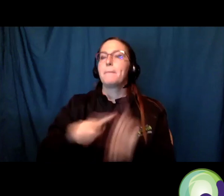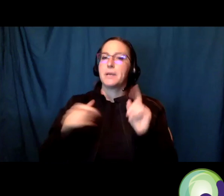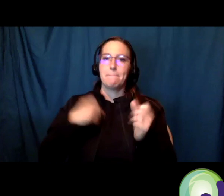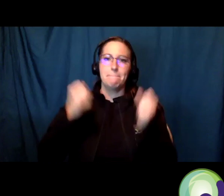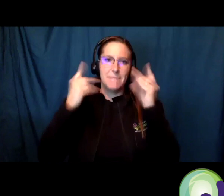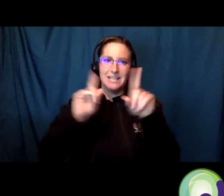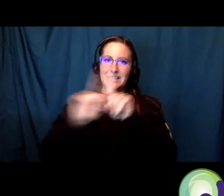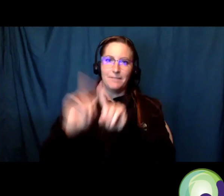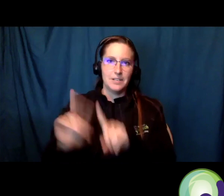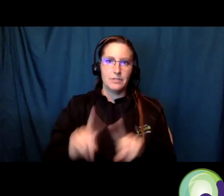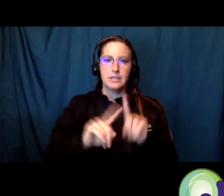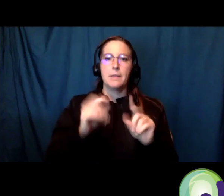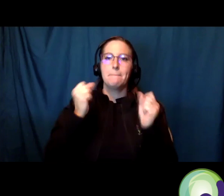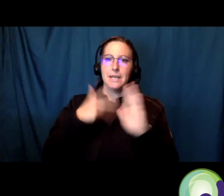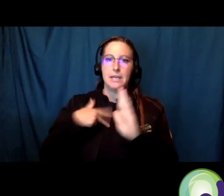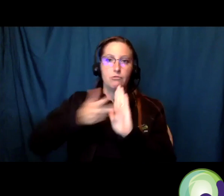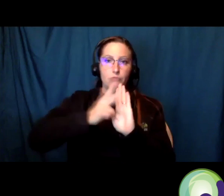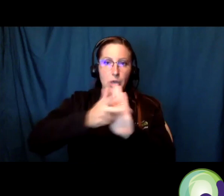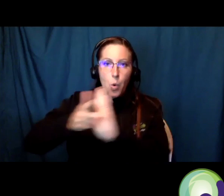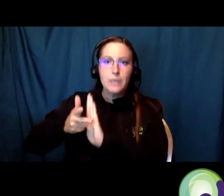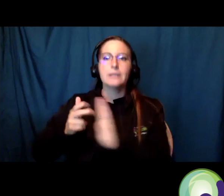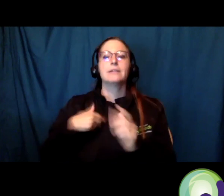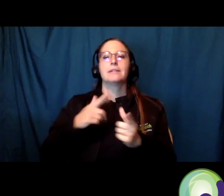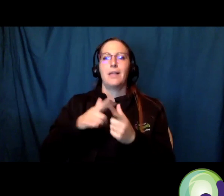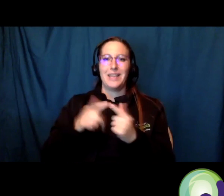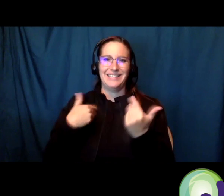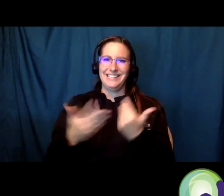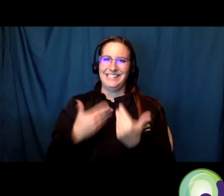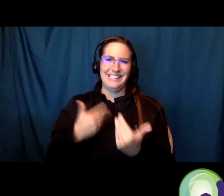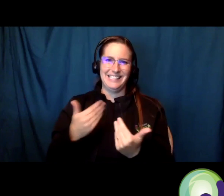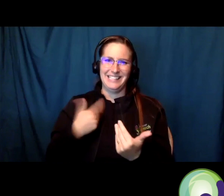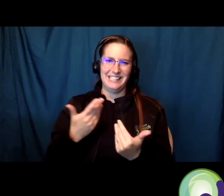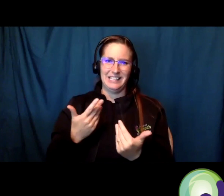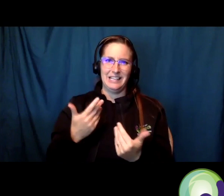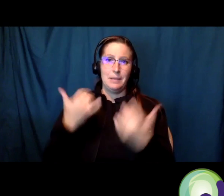um recorded and then um it's pretty easy to find play foods to go along with that